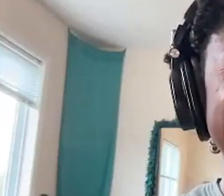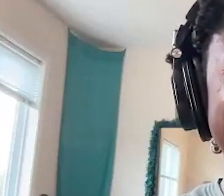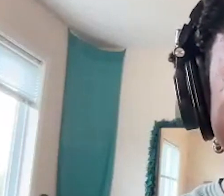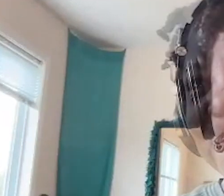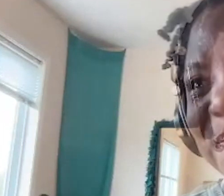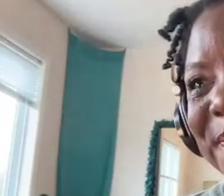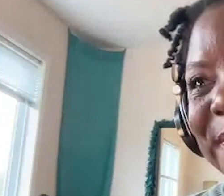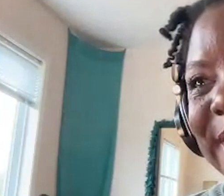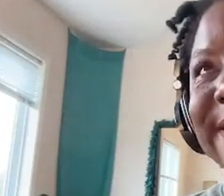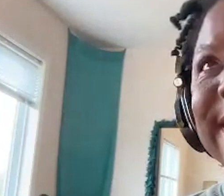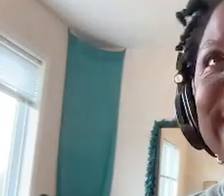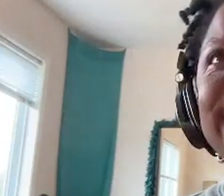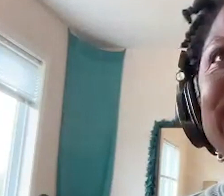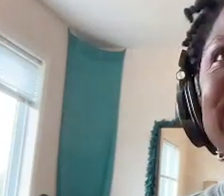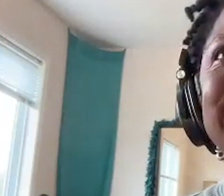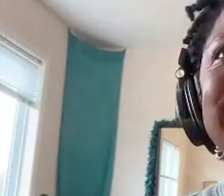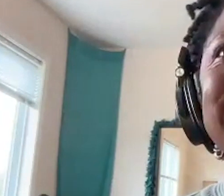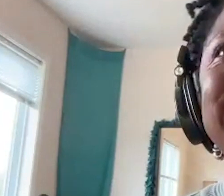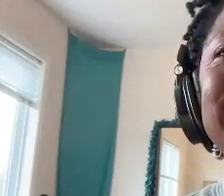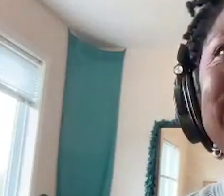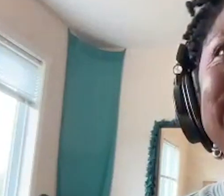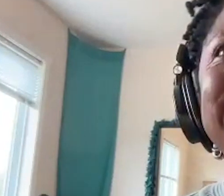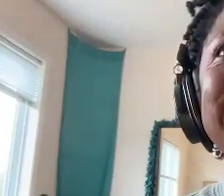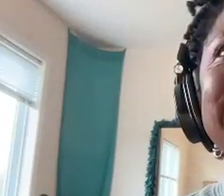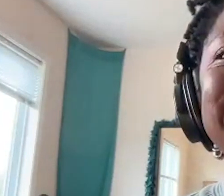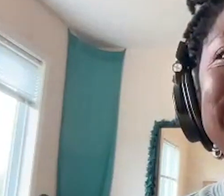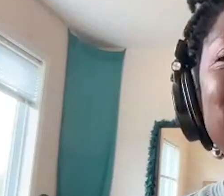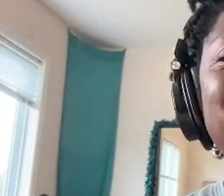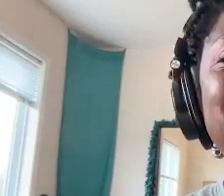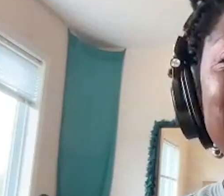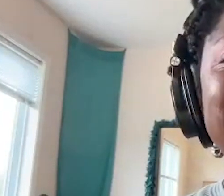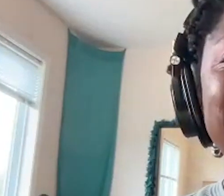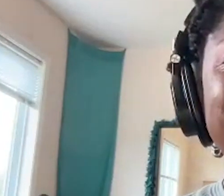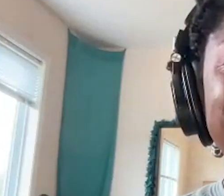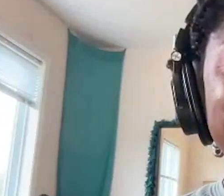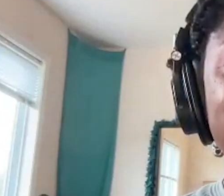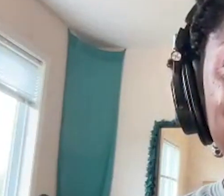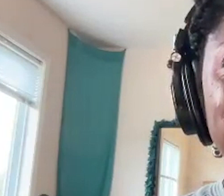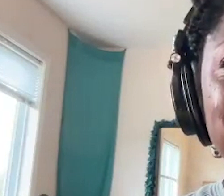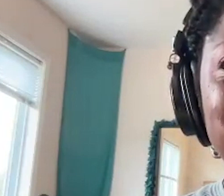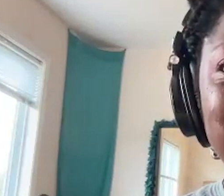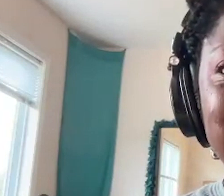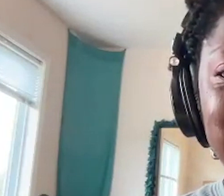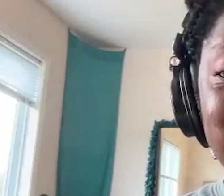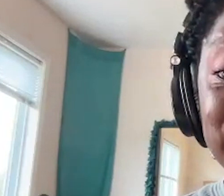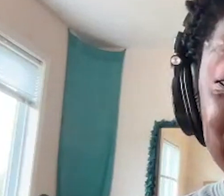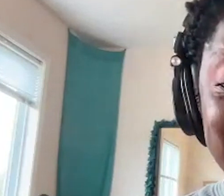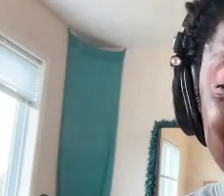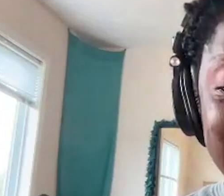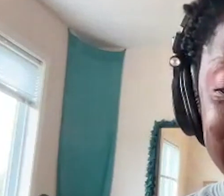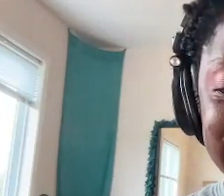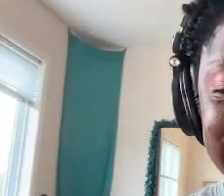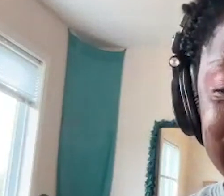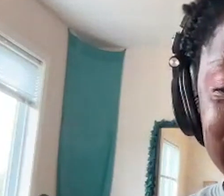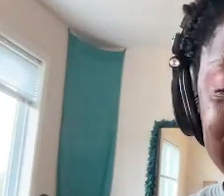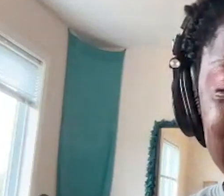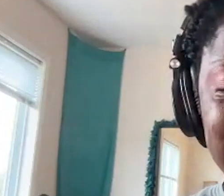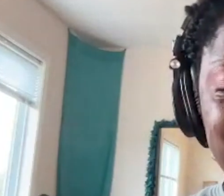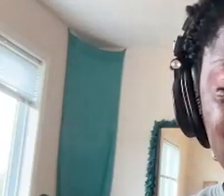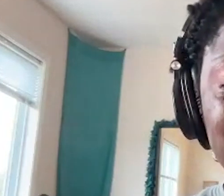what it is maybe. I think that it's important to also keep in